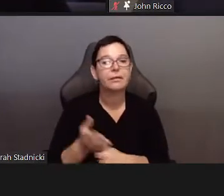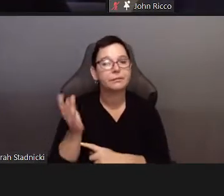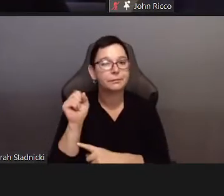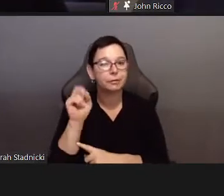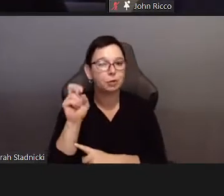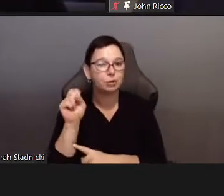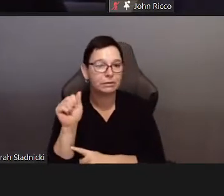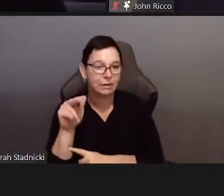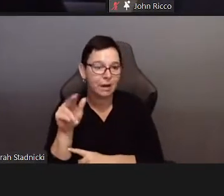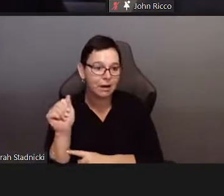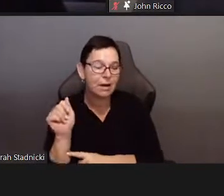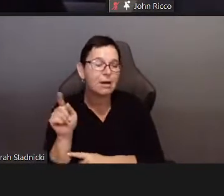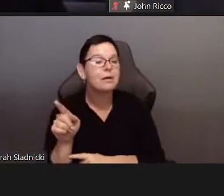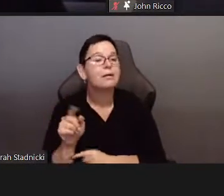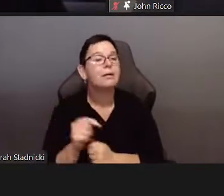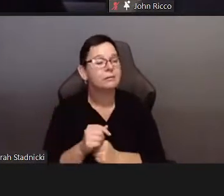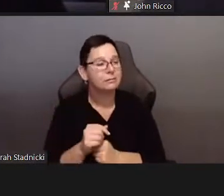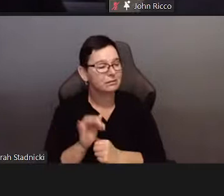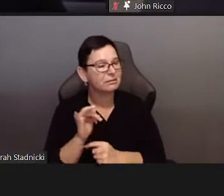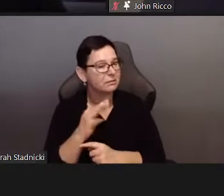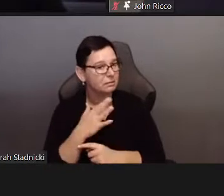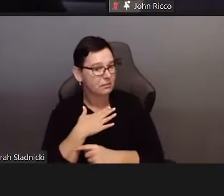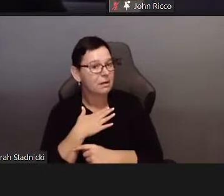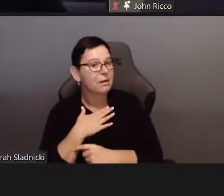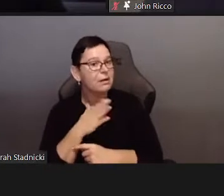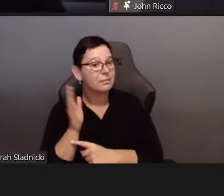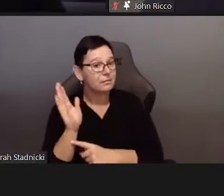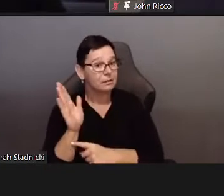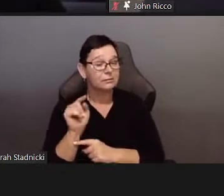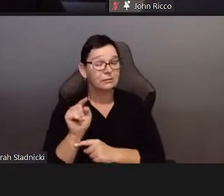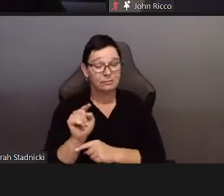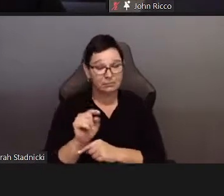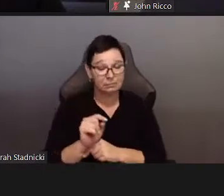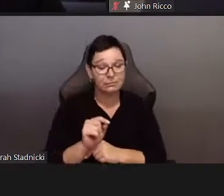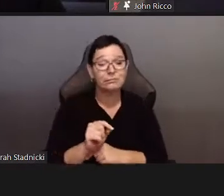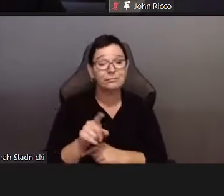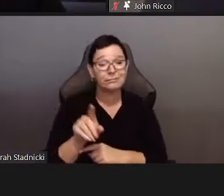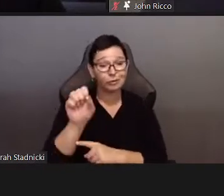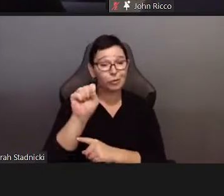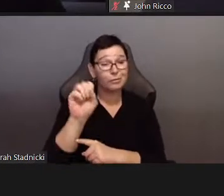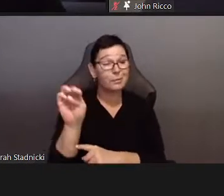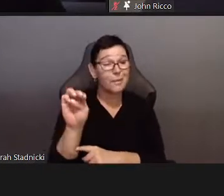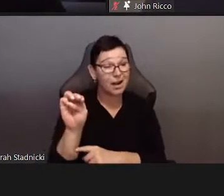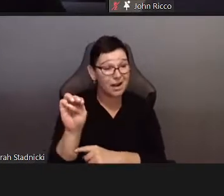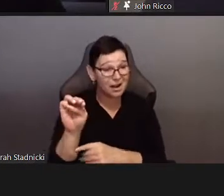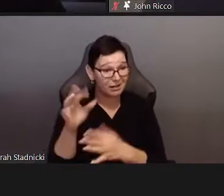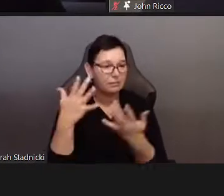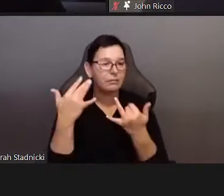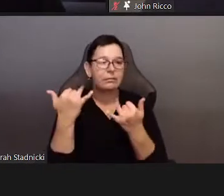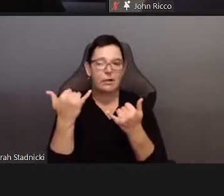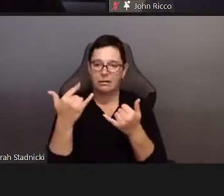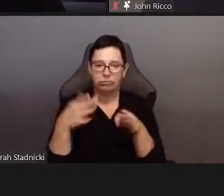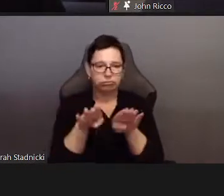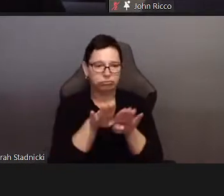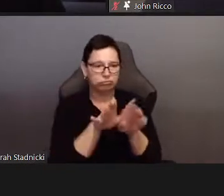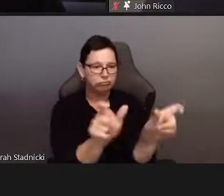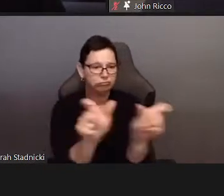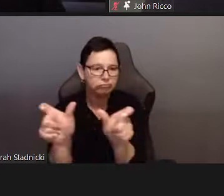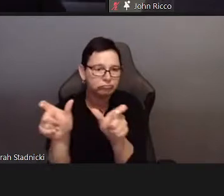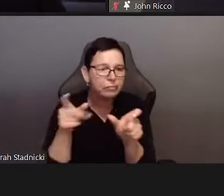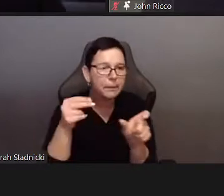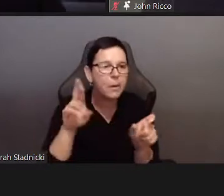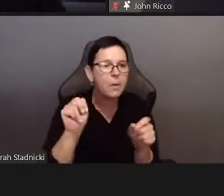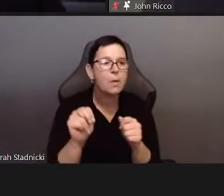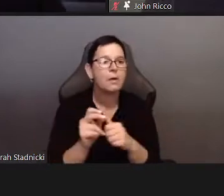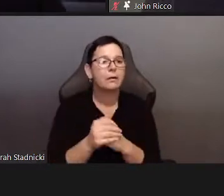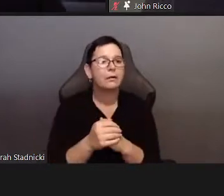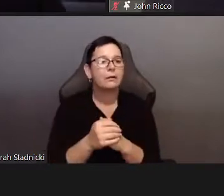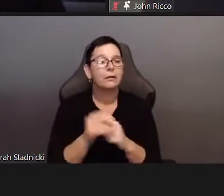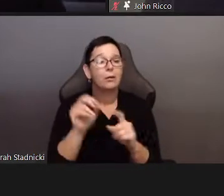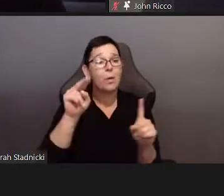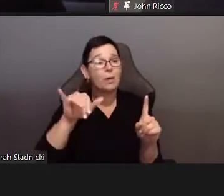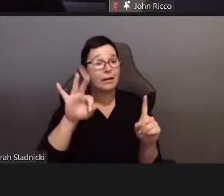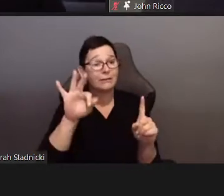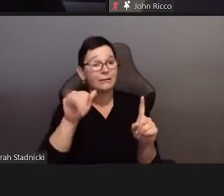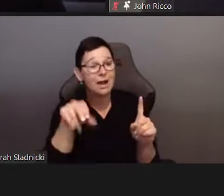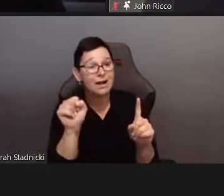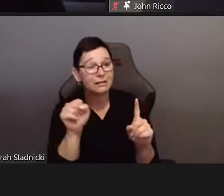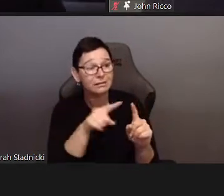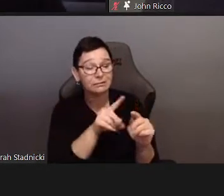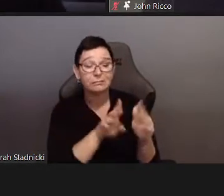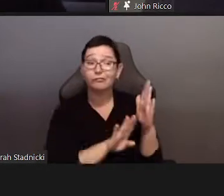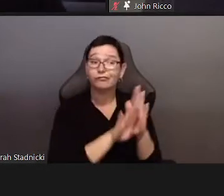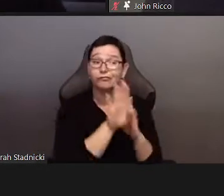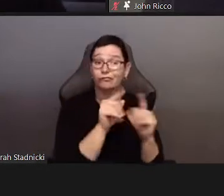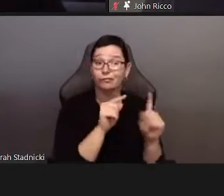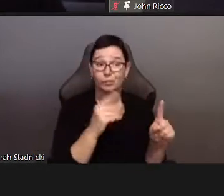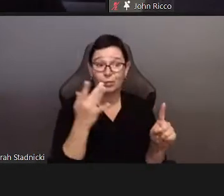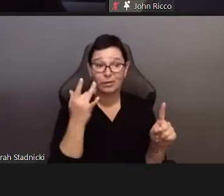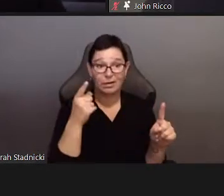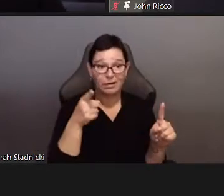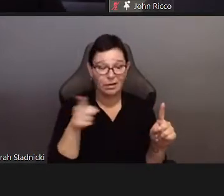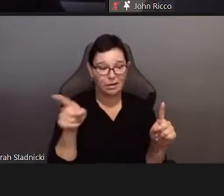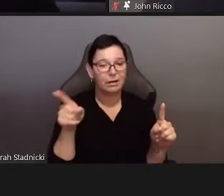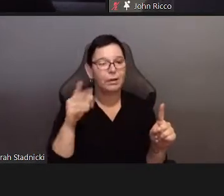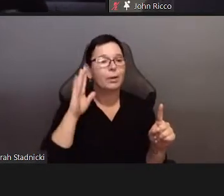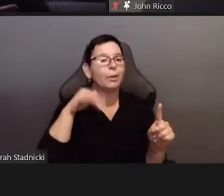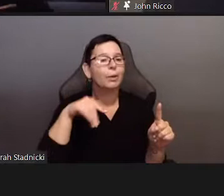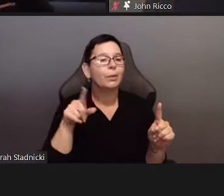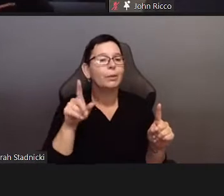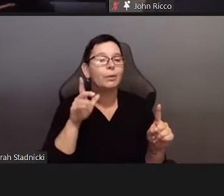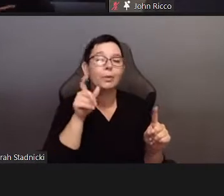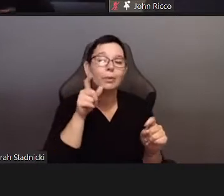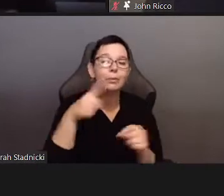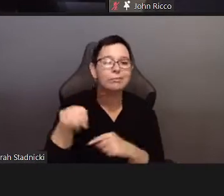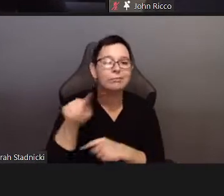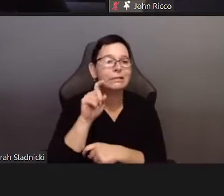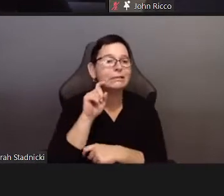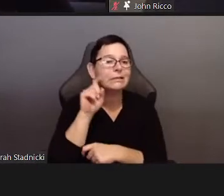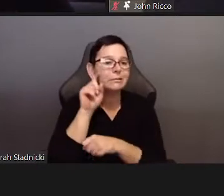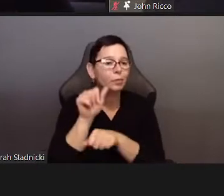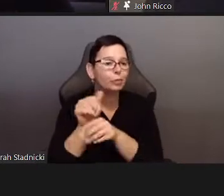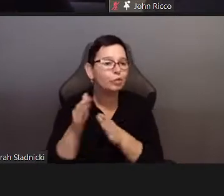But I think the issue of privilege and class, and the feelings of accessing wherever whenever relates to that.